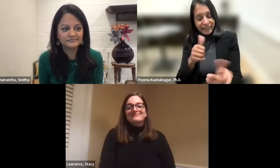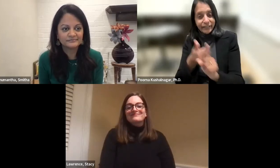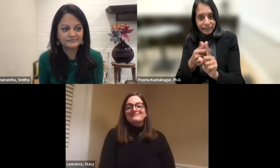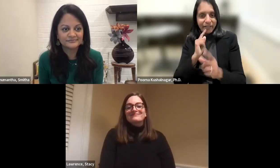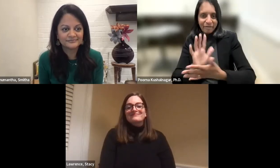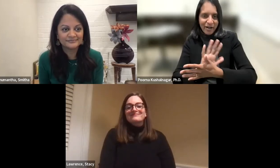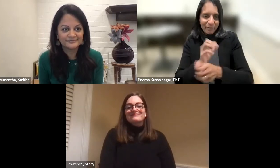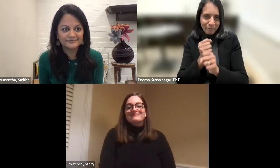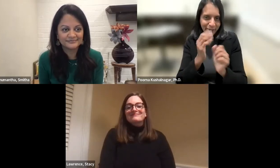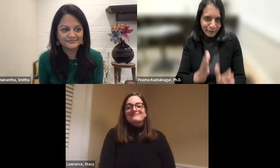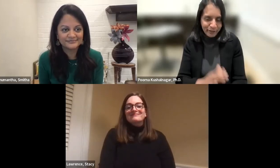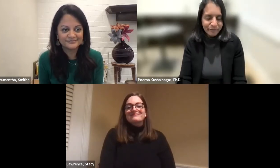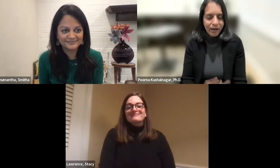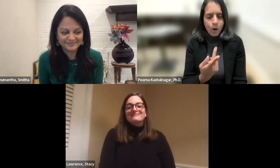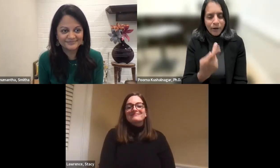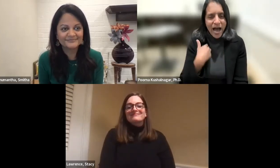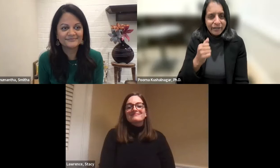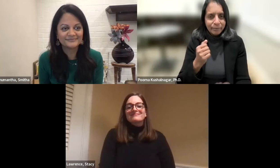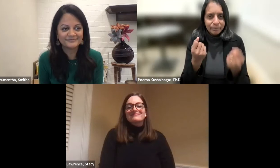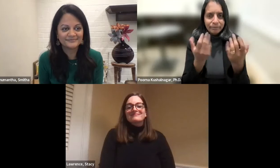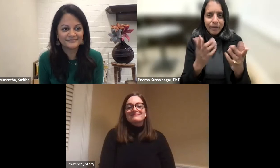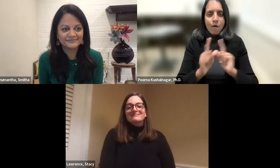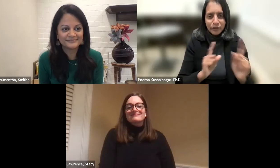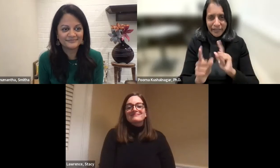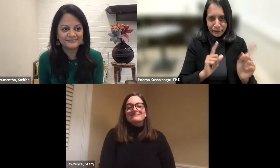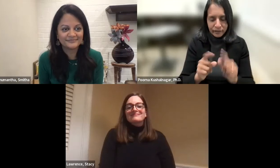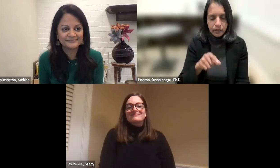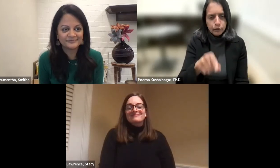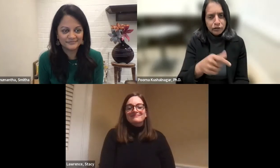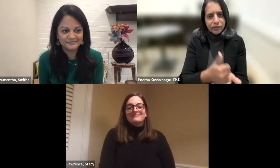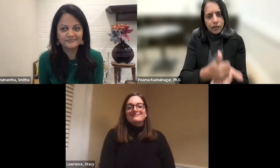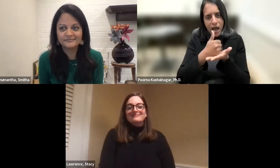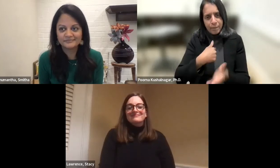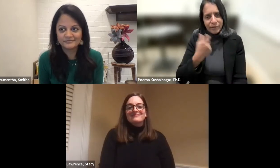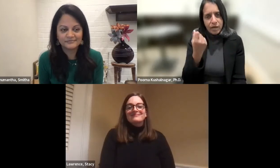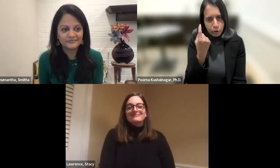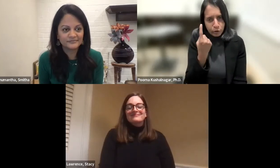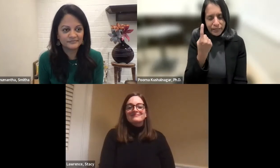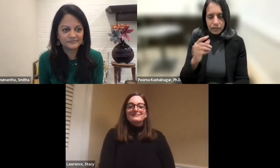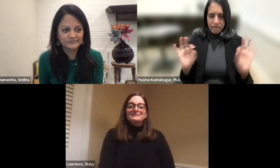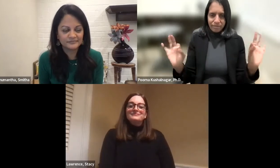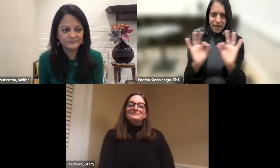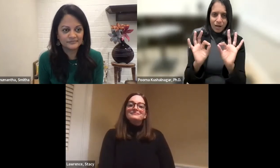for several years, and Stacy is a filmmaker, so we've had many conversations, so she was happy to help.